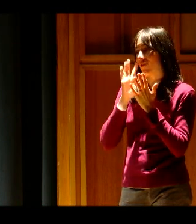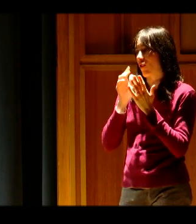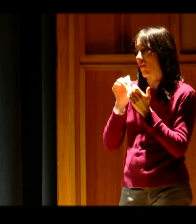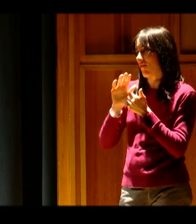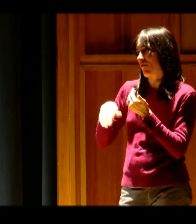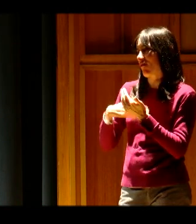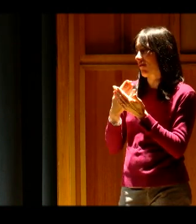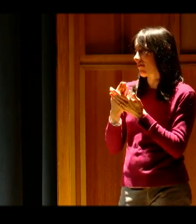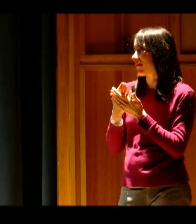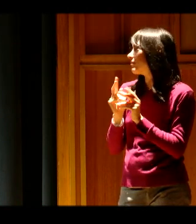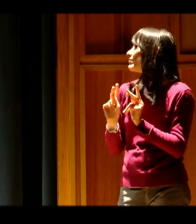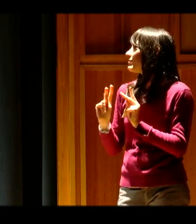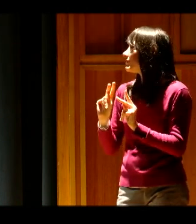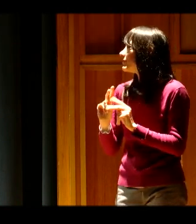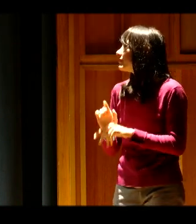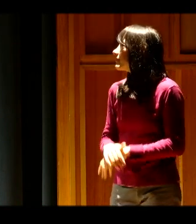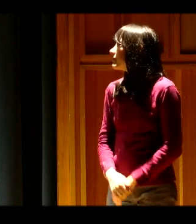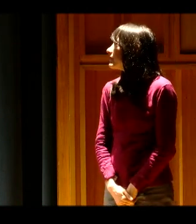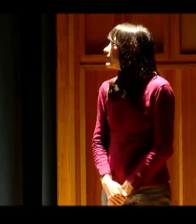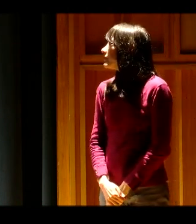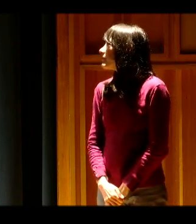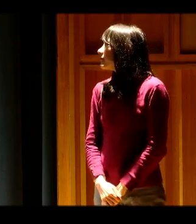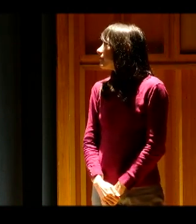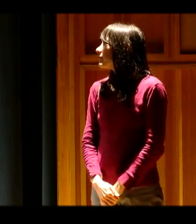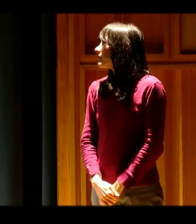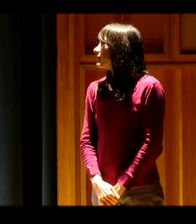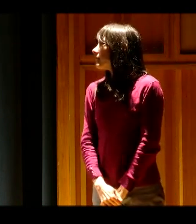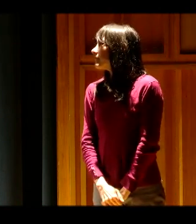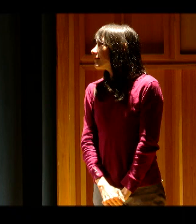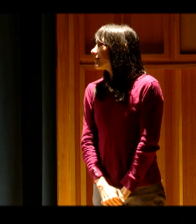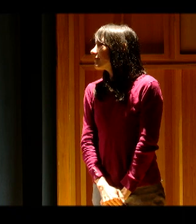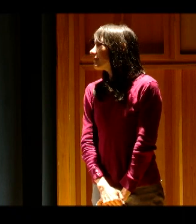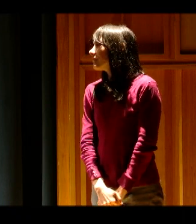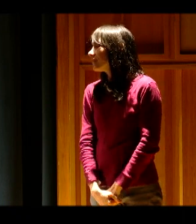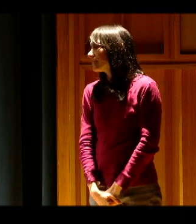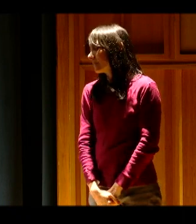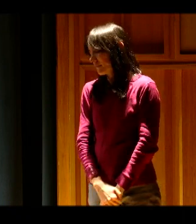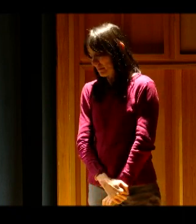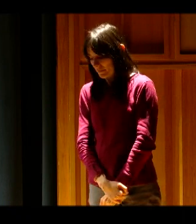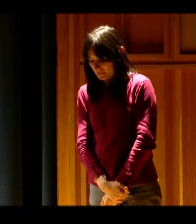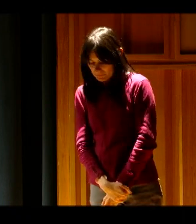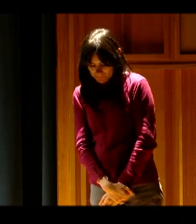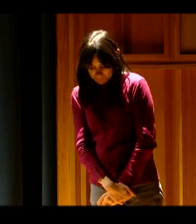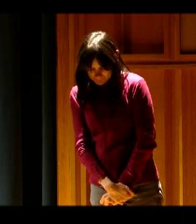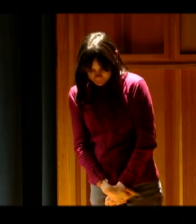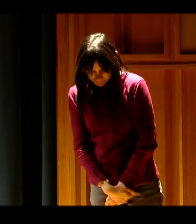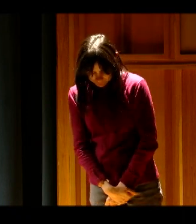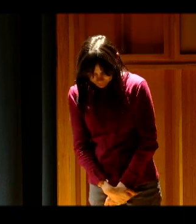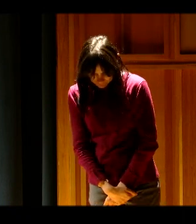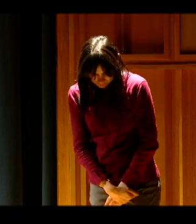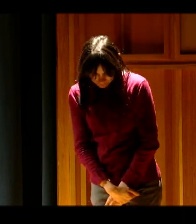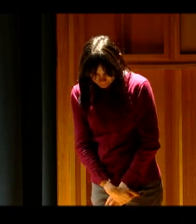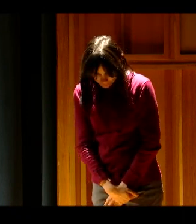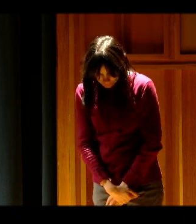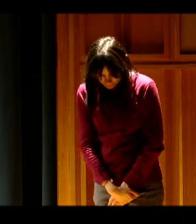applause -